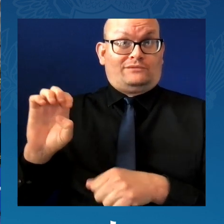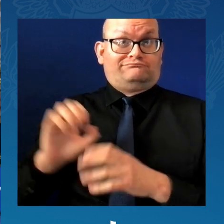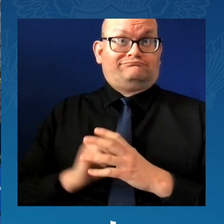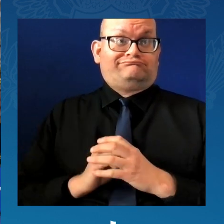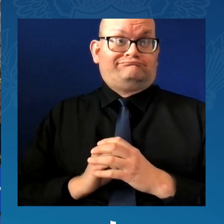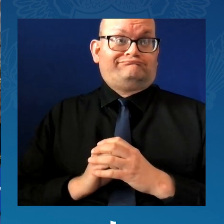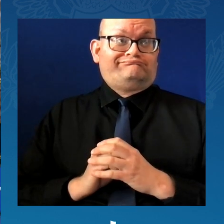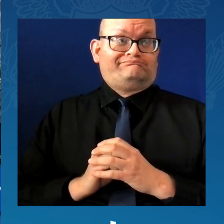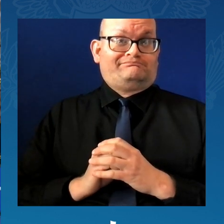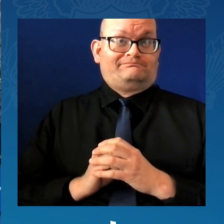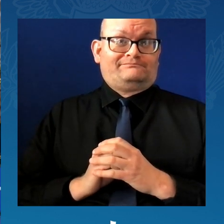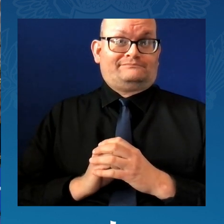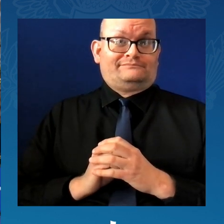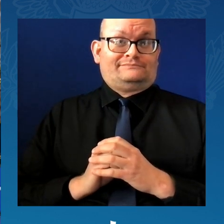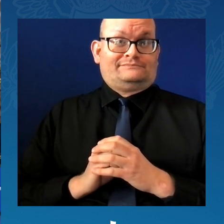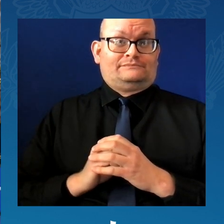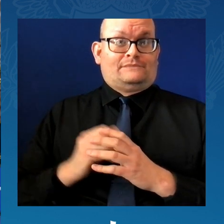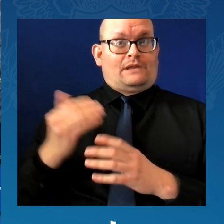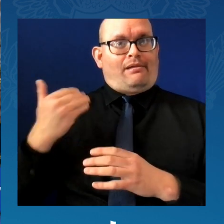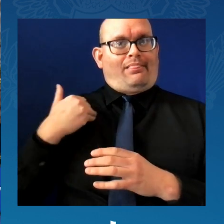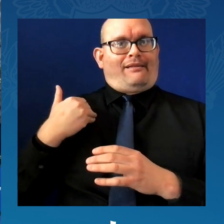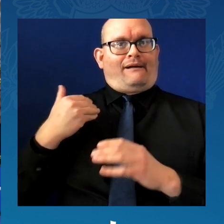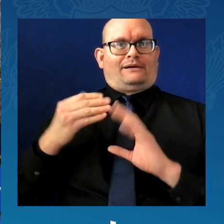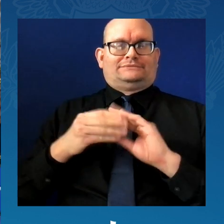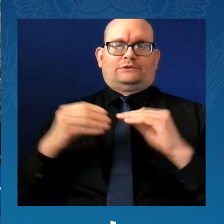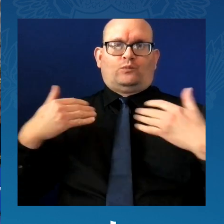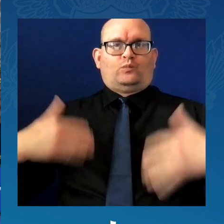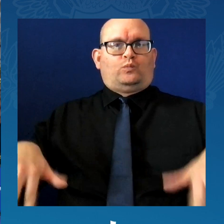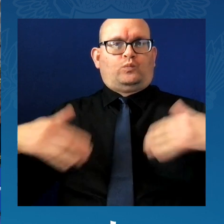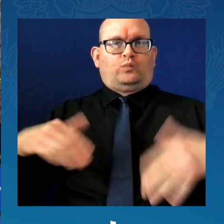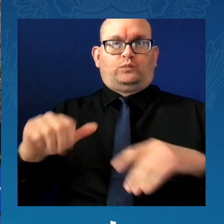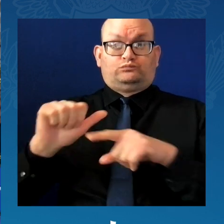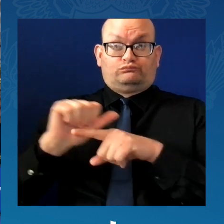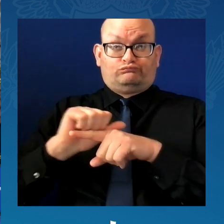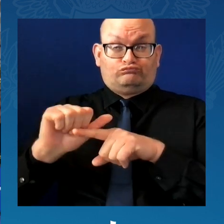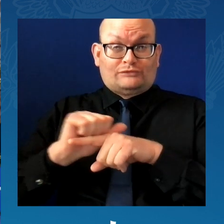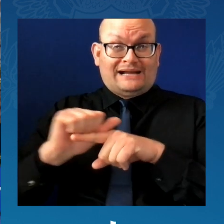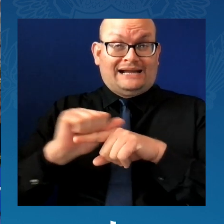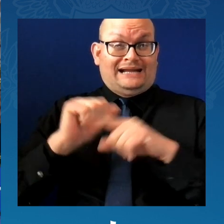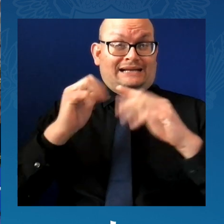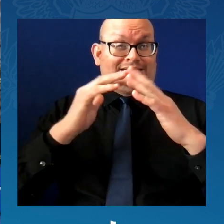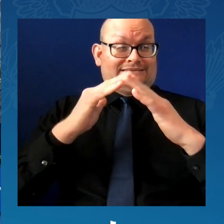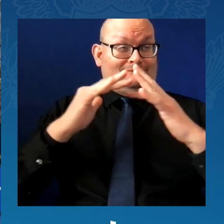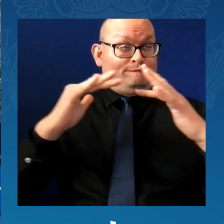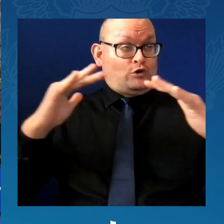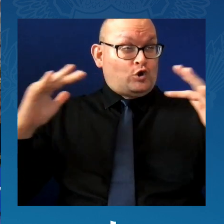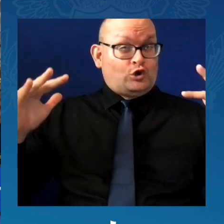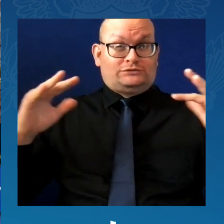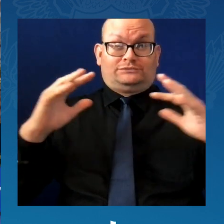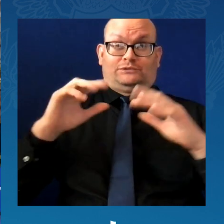diverse workforce is critical to the success of our work in space.